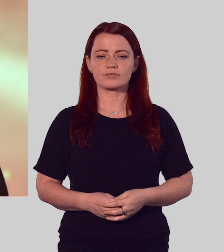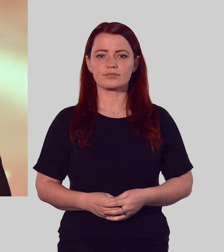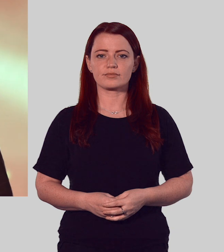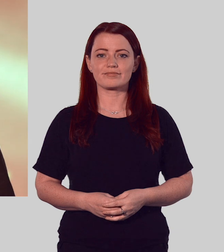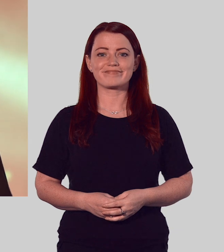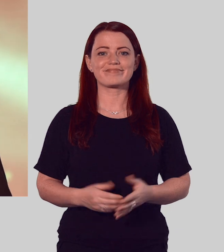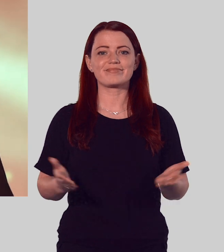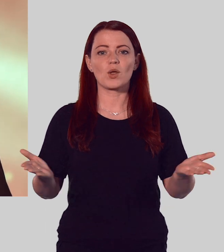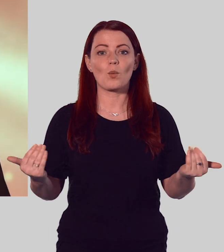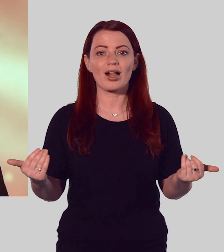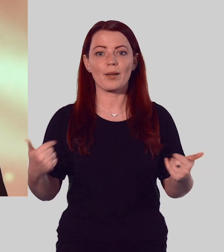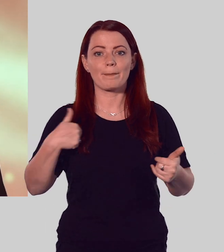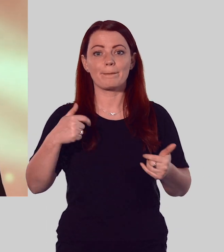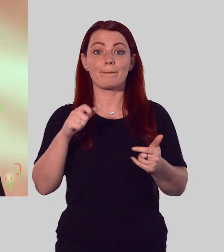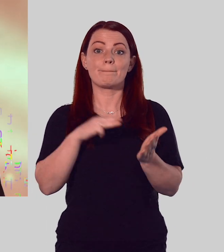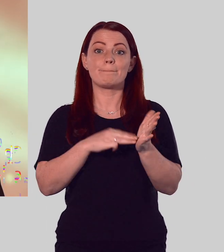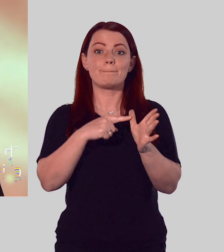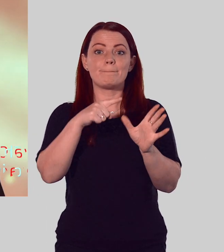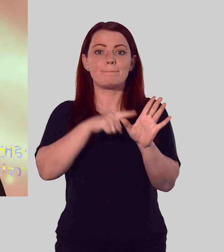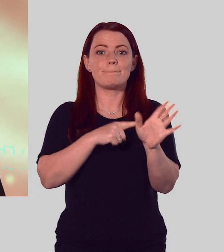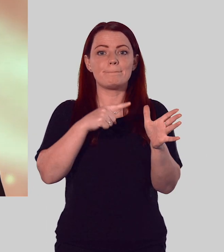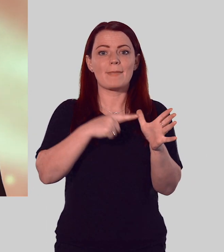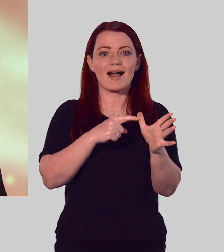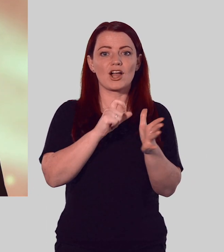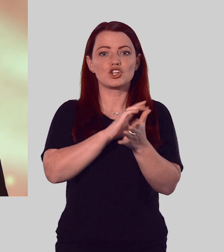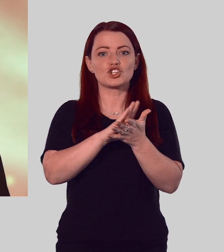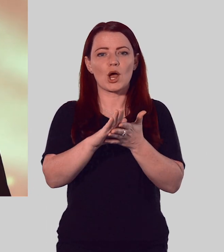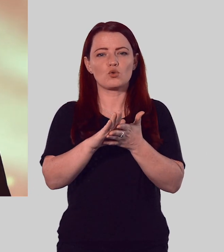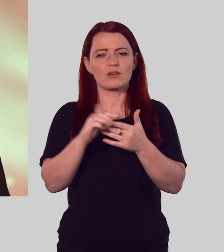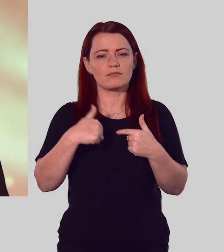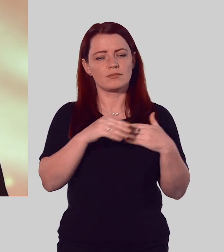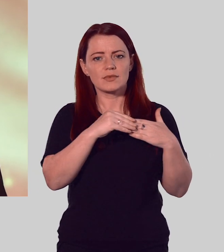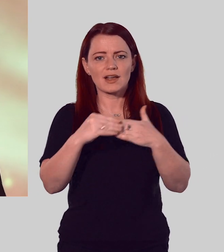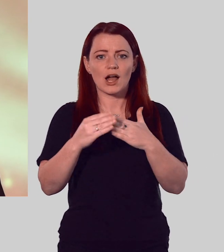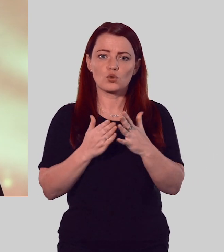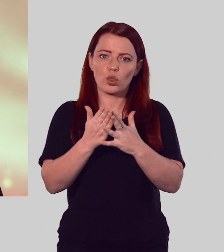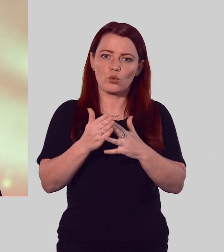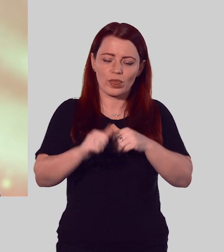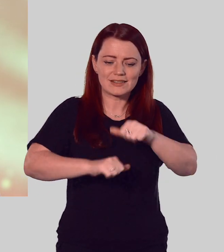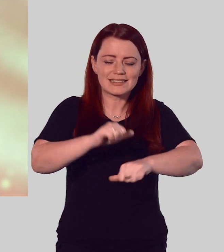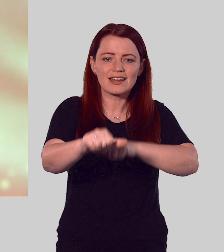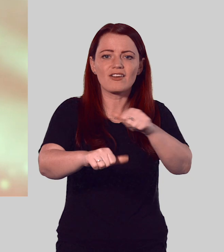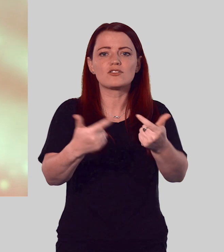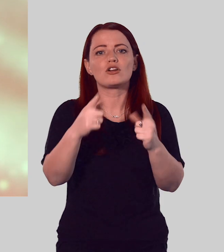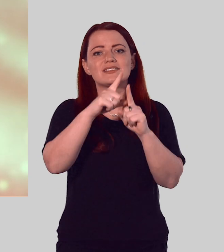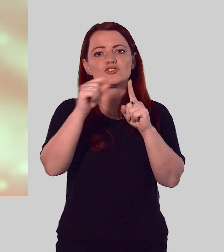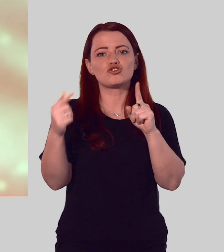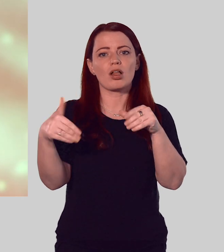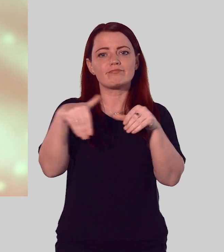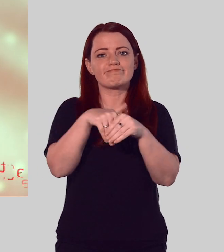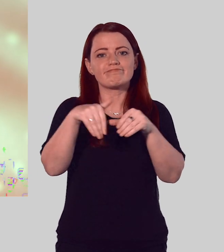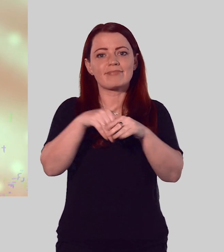Welcome, I'm Maya Choudhary and I'm your guide through this video series on digital participatory theatre.